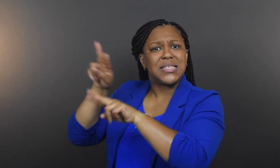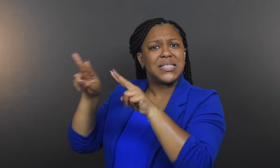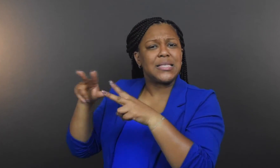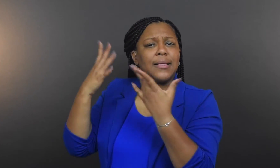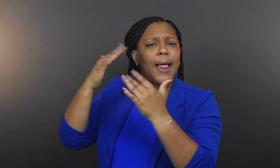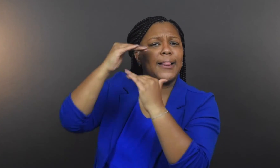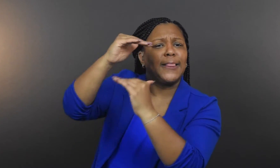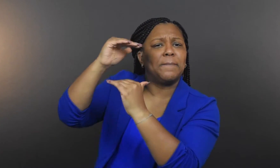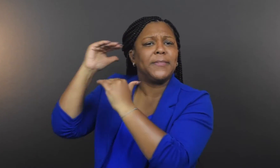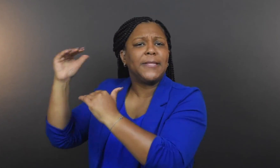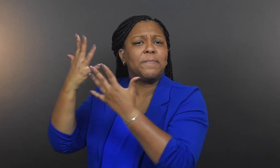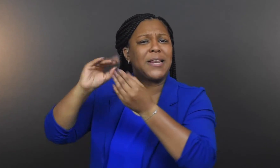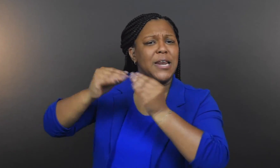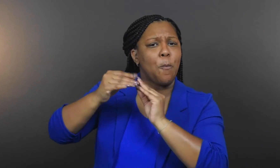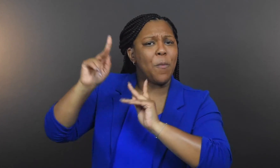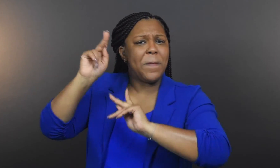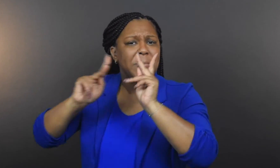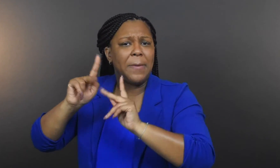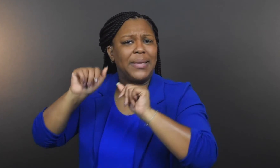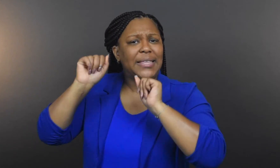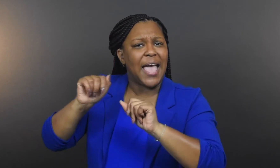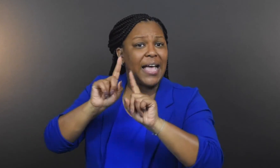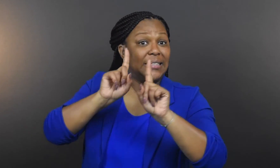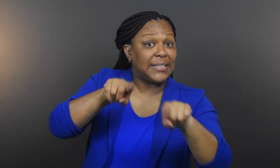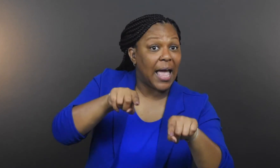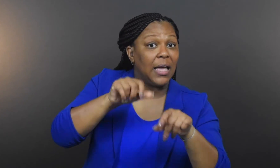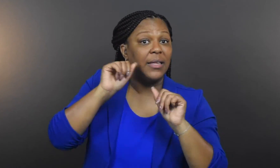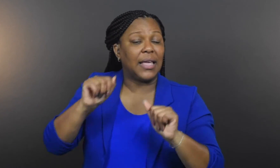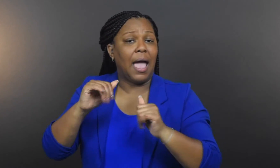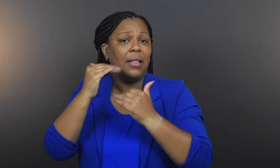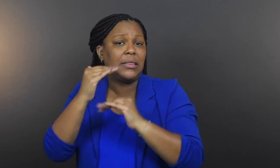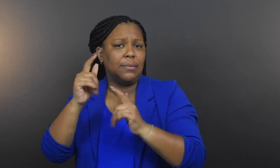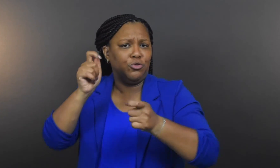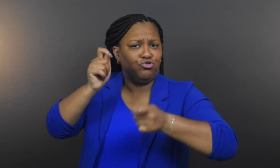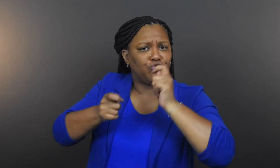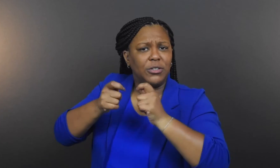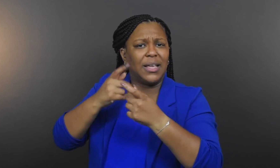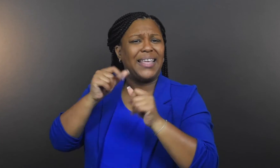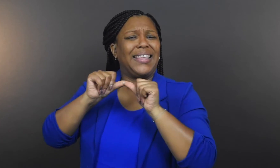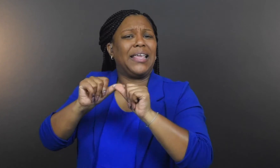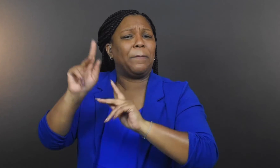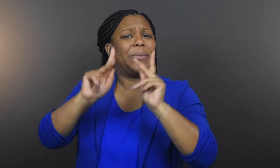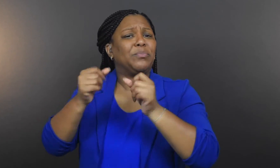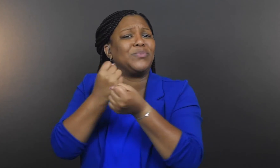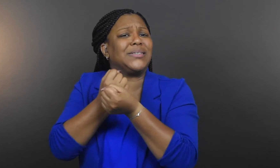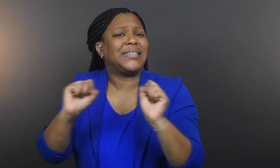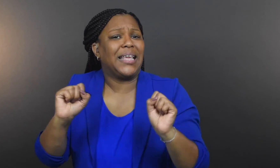could attend or other adjustments to keep people safe and not inhibit these important